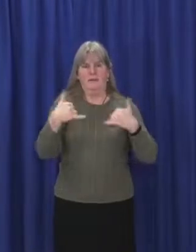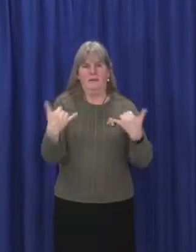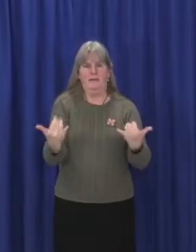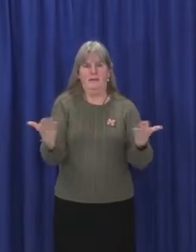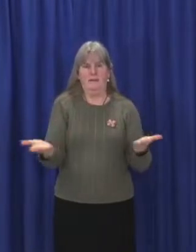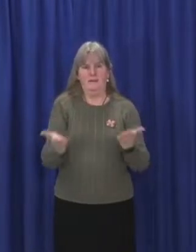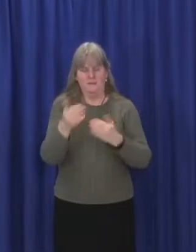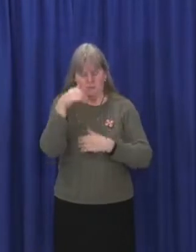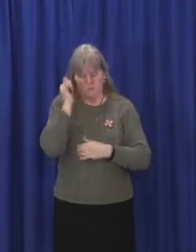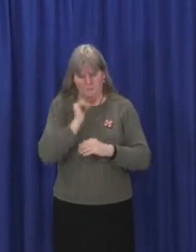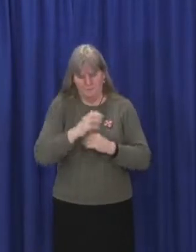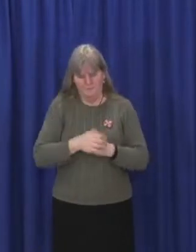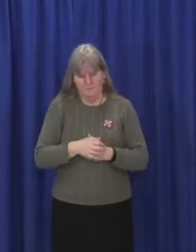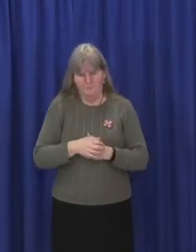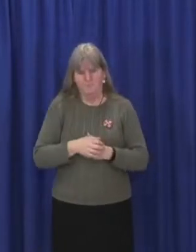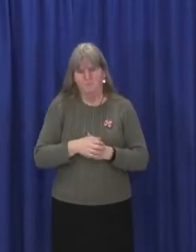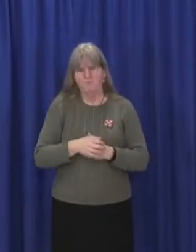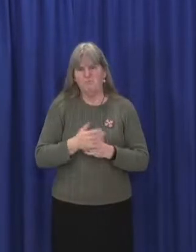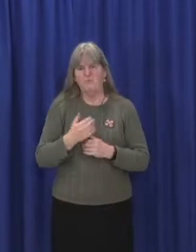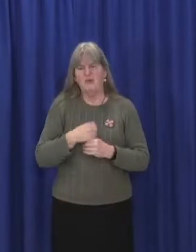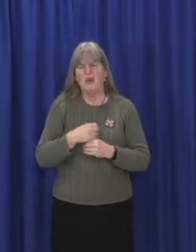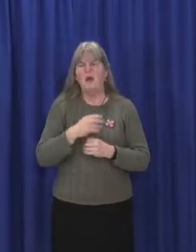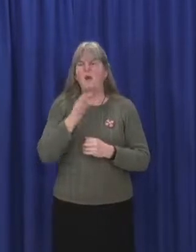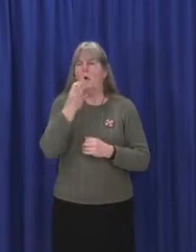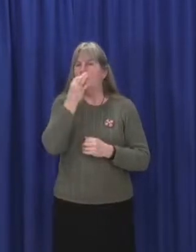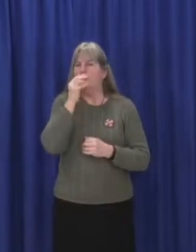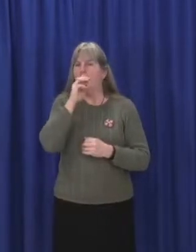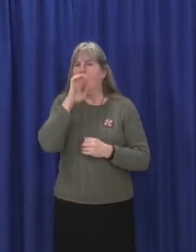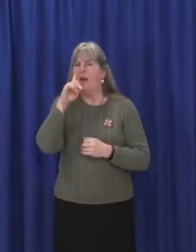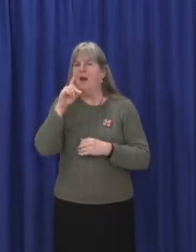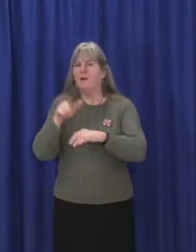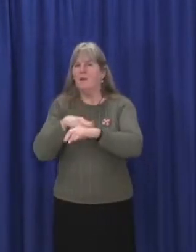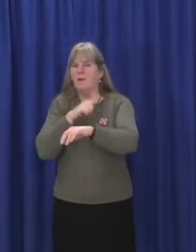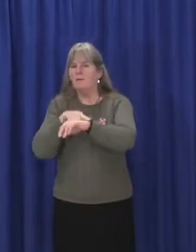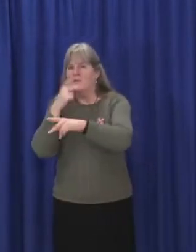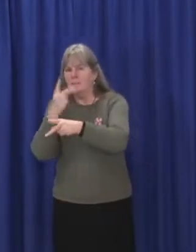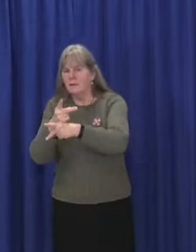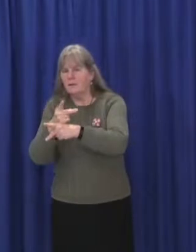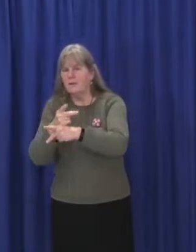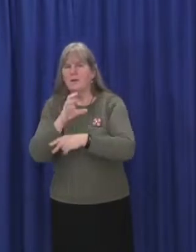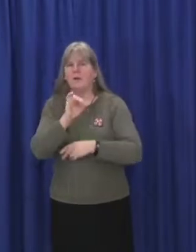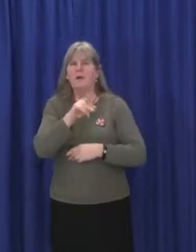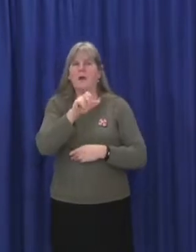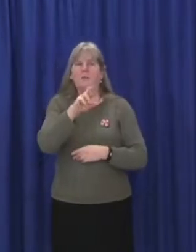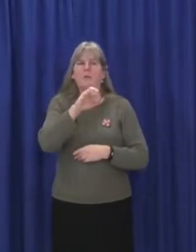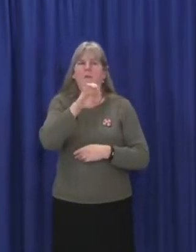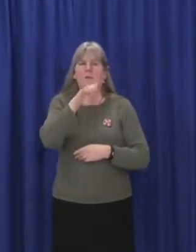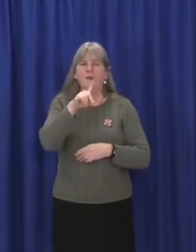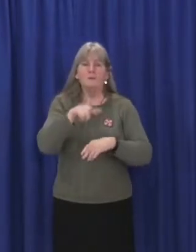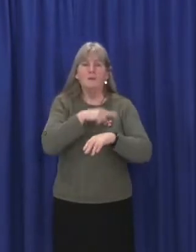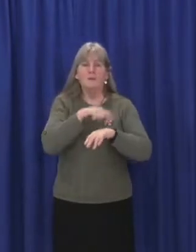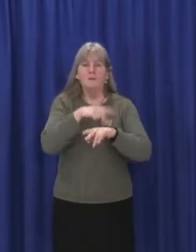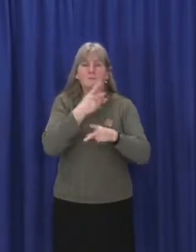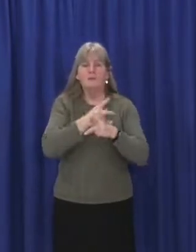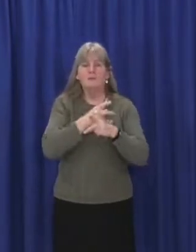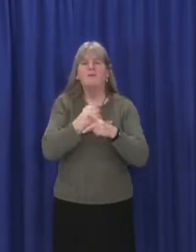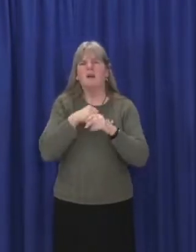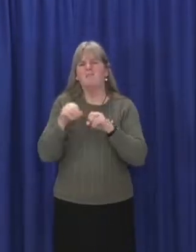We have declared outbreaks at Whistle Bend and Copper Ridge long term care homes.